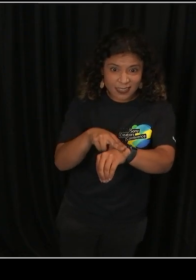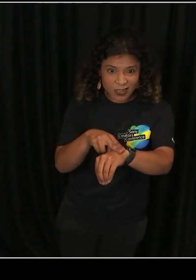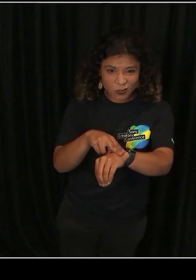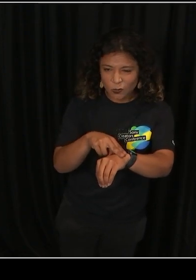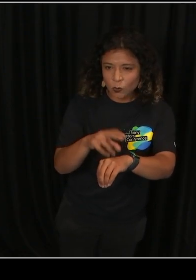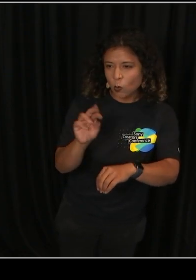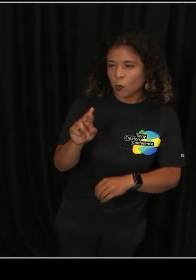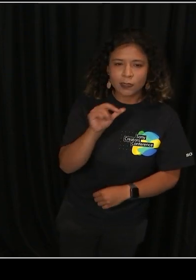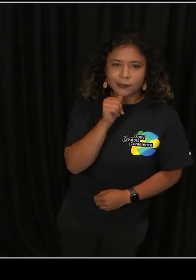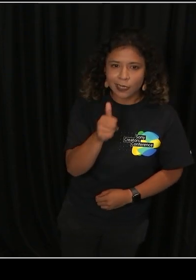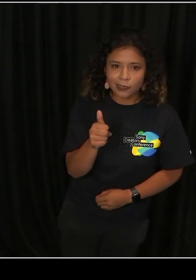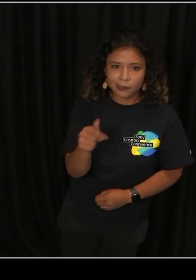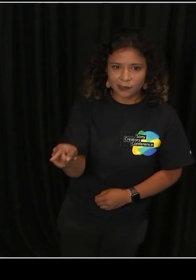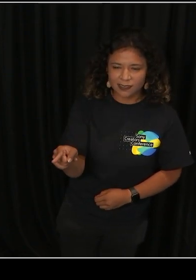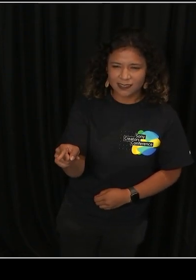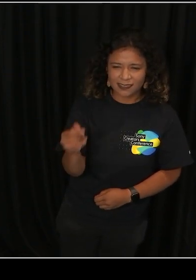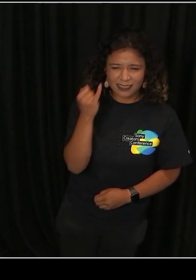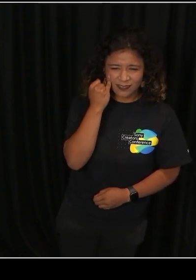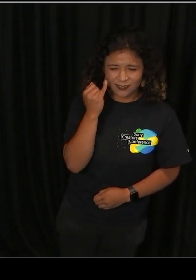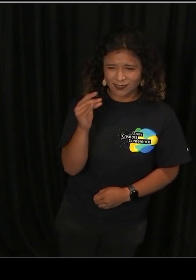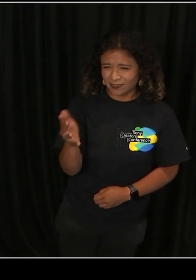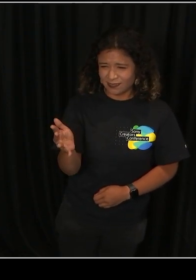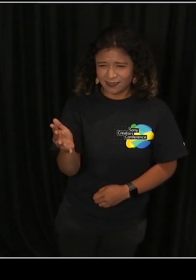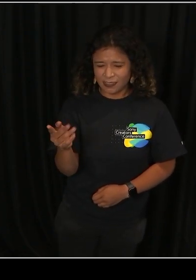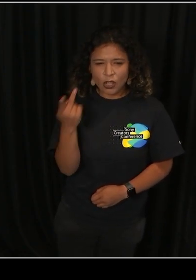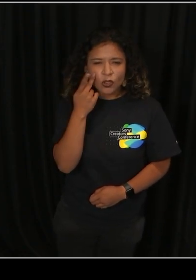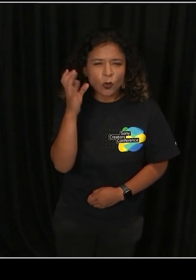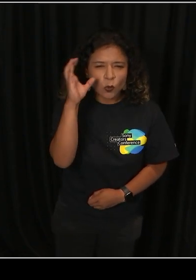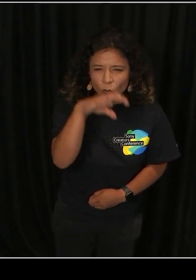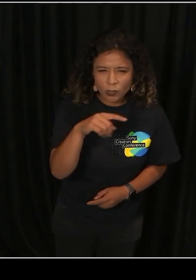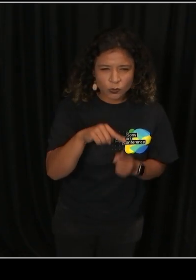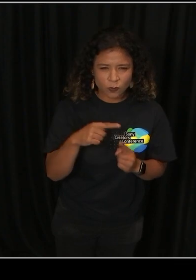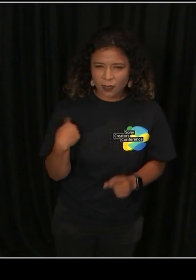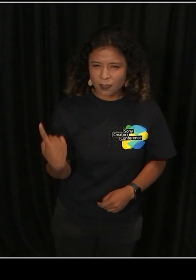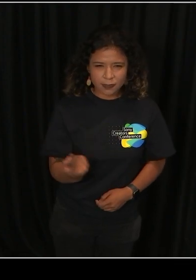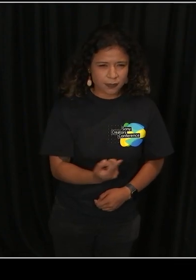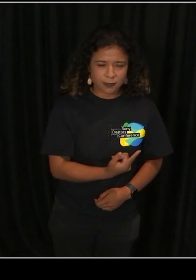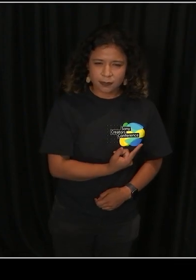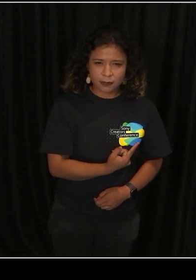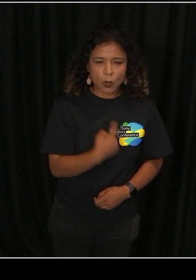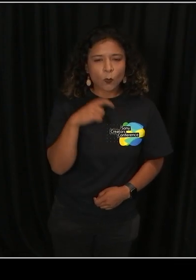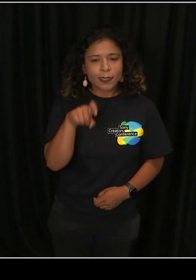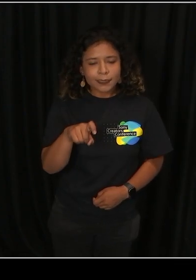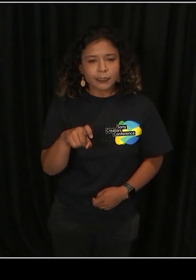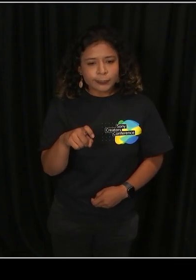if it's just a bit off, it just looks weird. So we need to sort of create a system